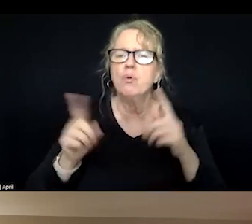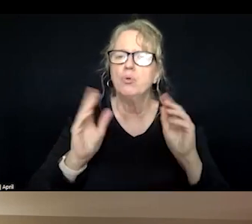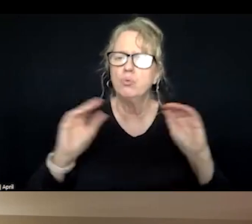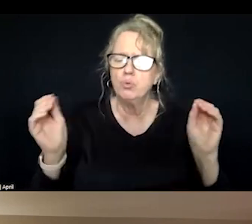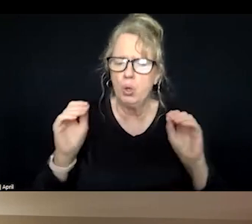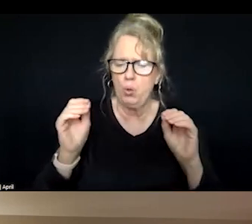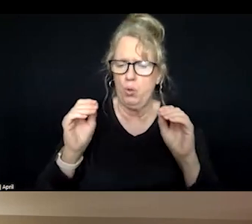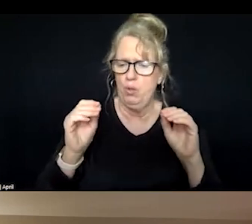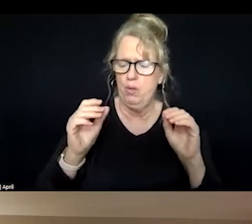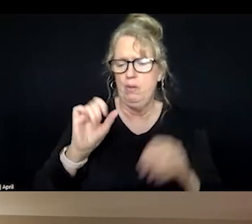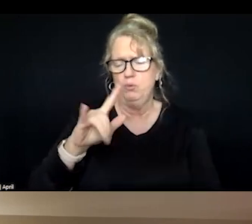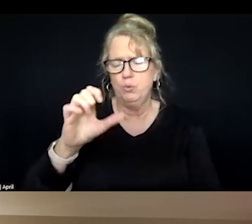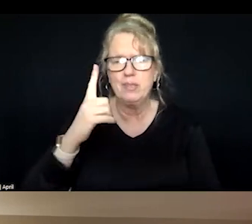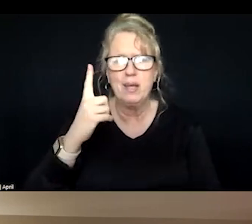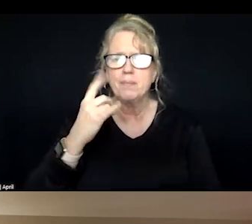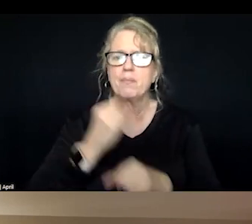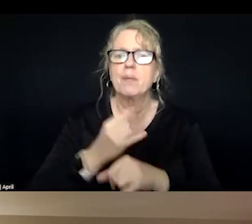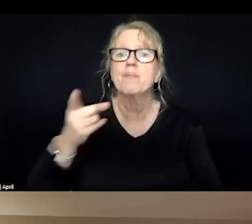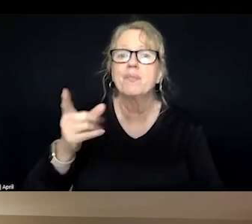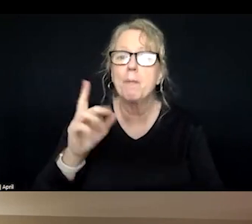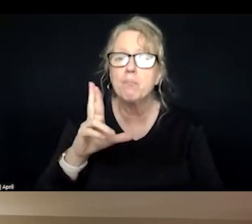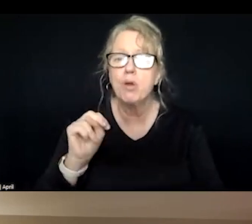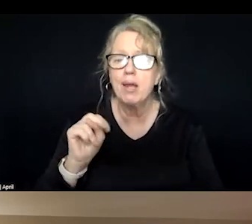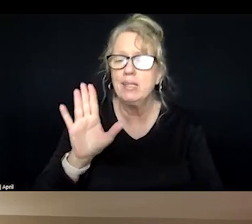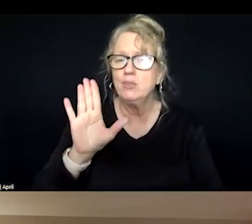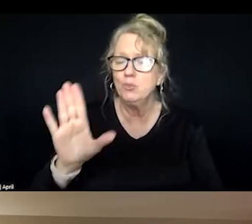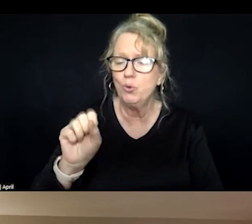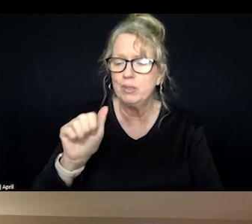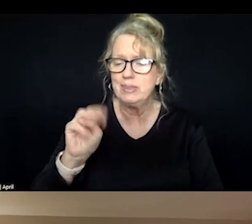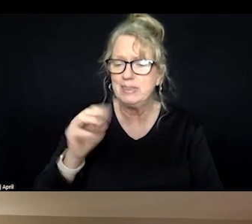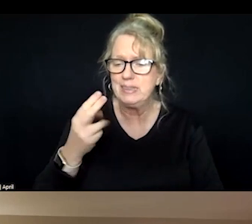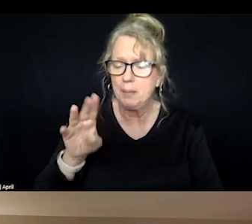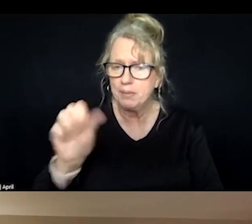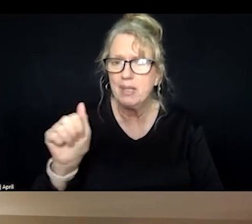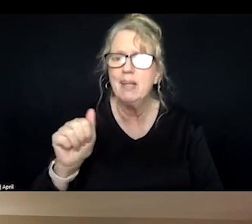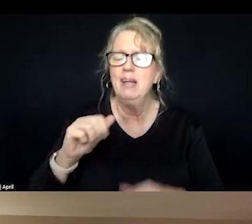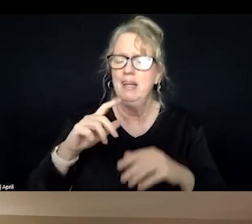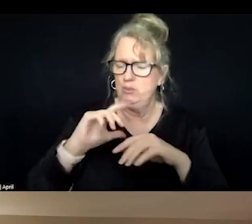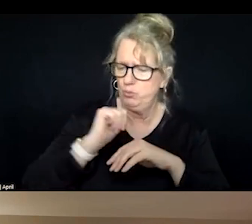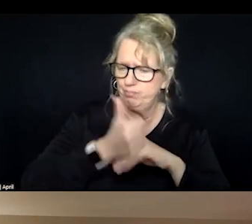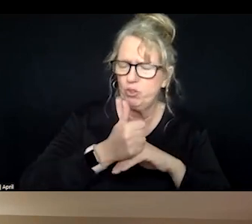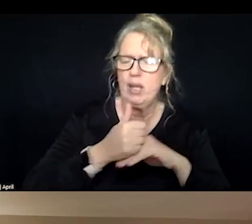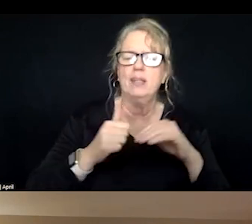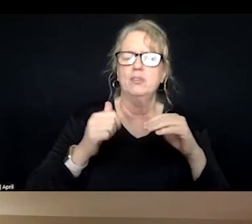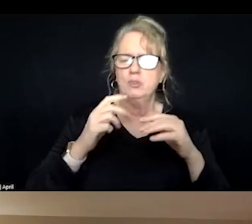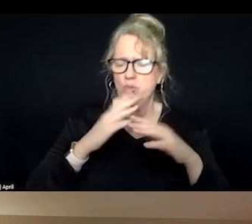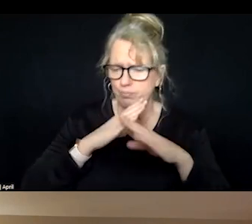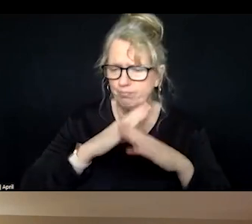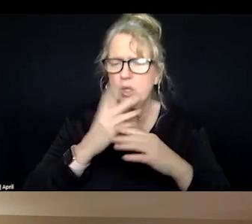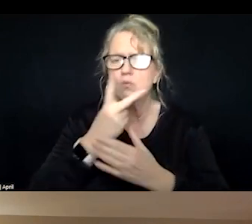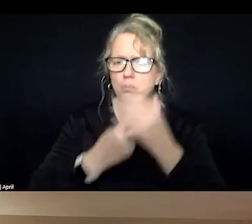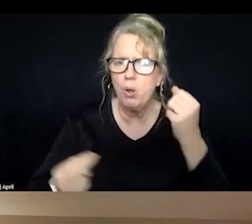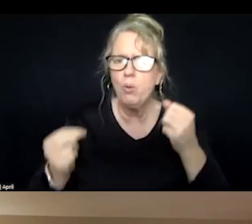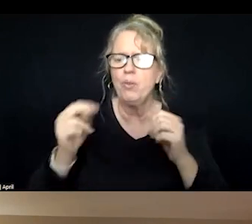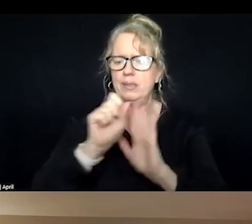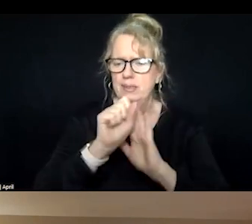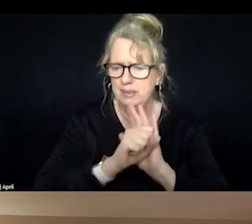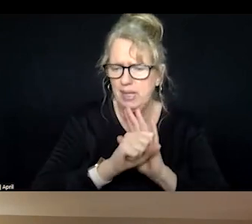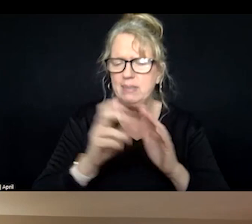BRIAN, YOUR WORK, THE GRANTS AND TO INVOKE STATES AND PROVIDERS